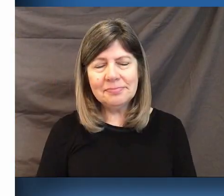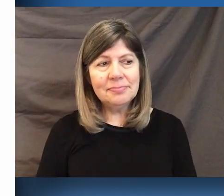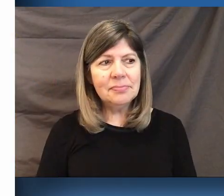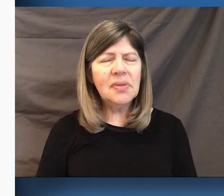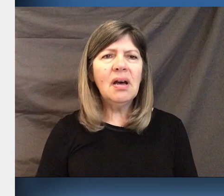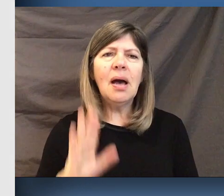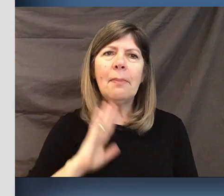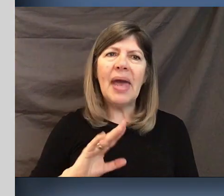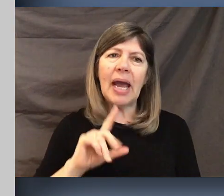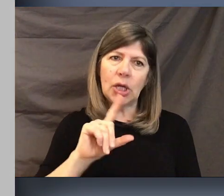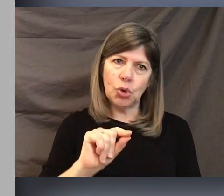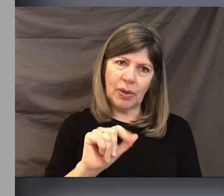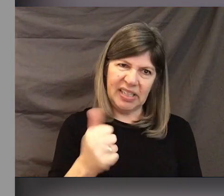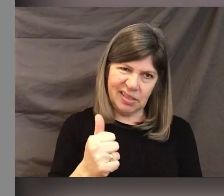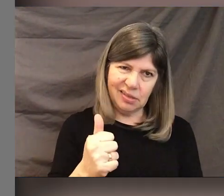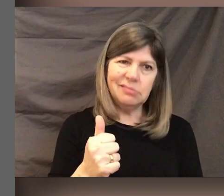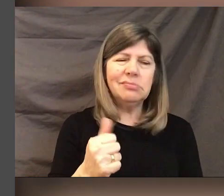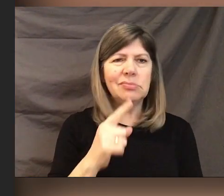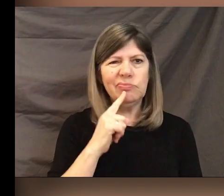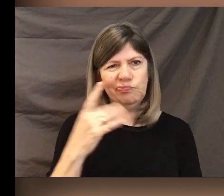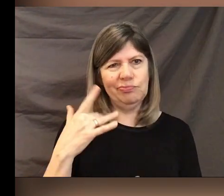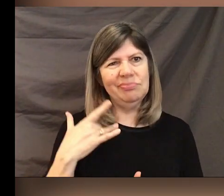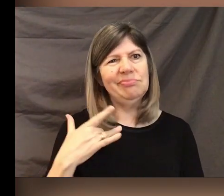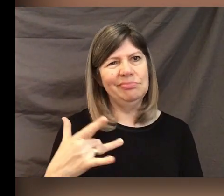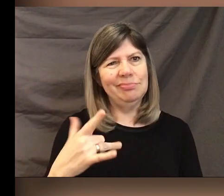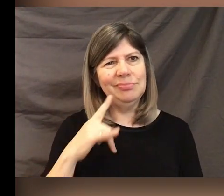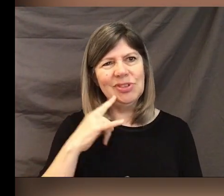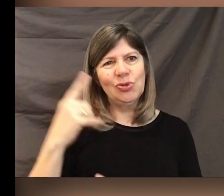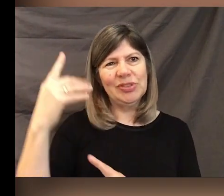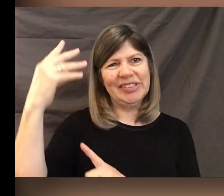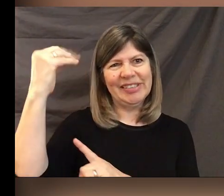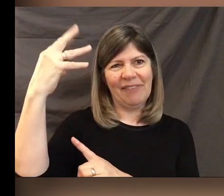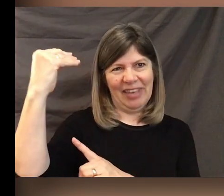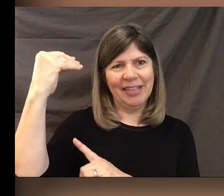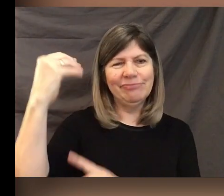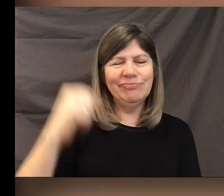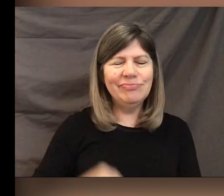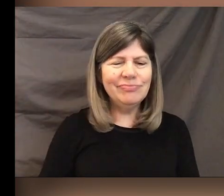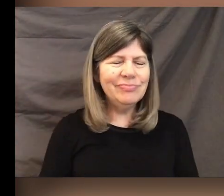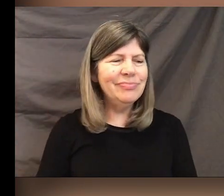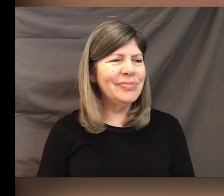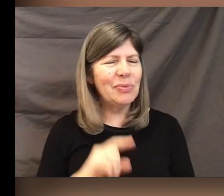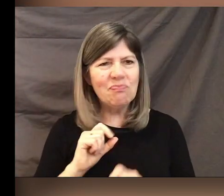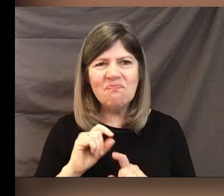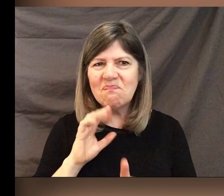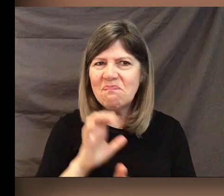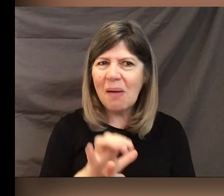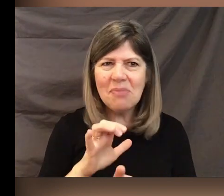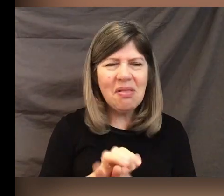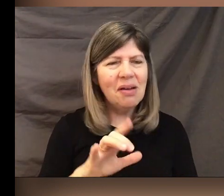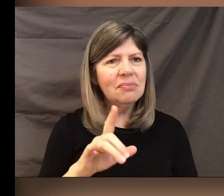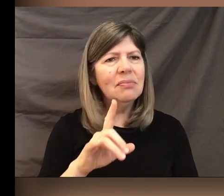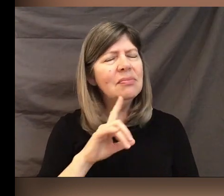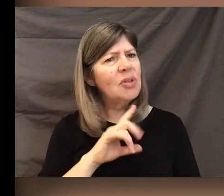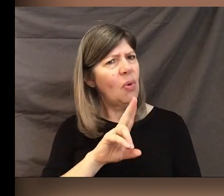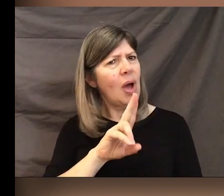In 2010, when the selfie trend was skyrocketing in popularity, Upstream Arts came together with New York based photographer,